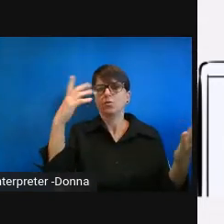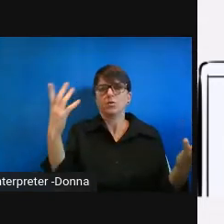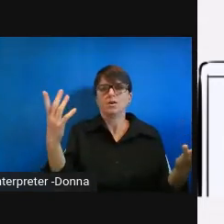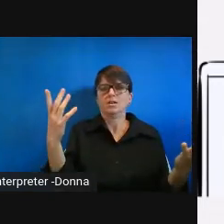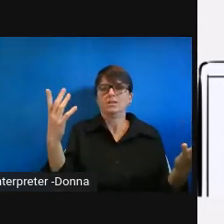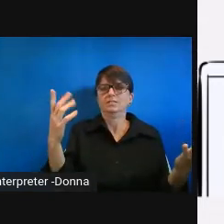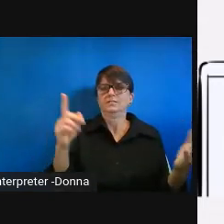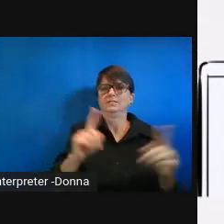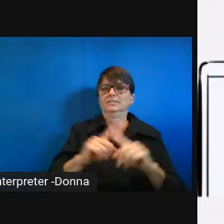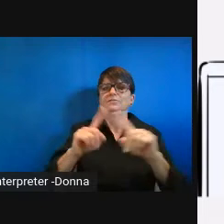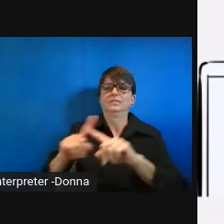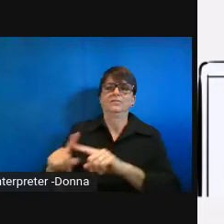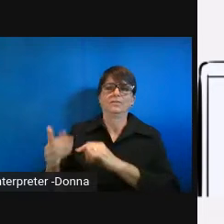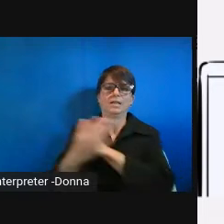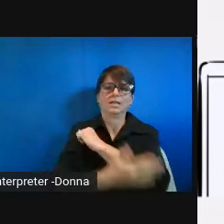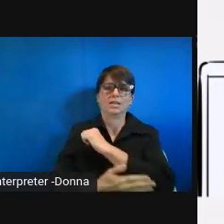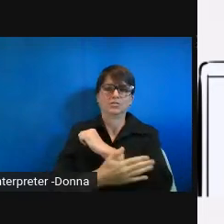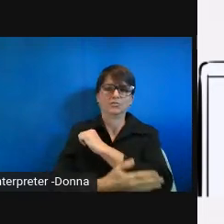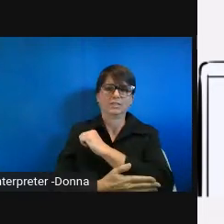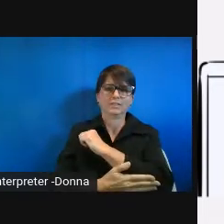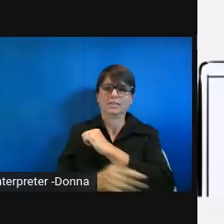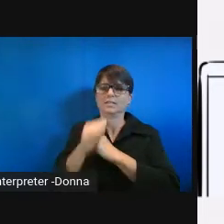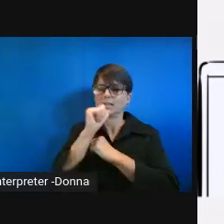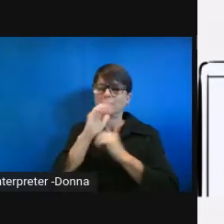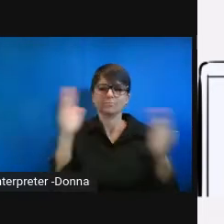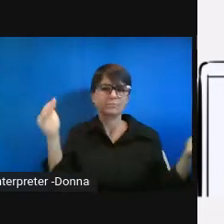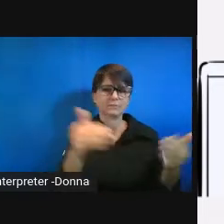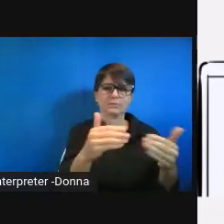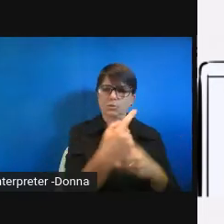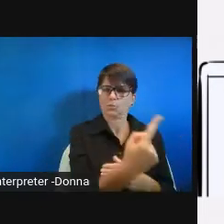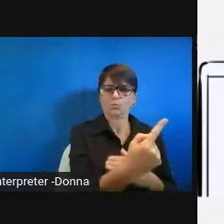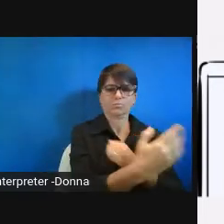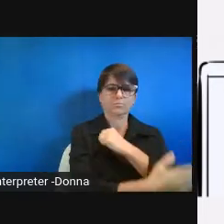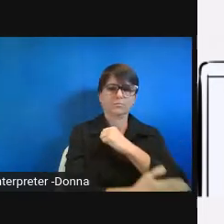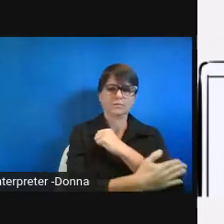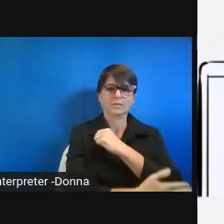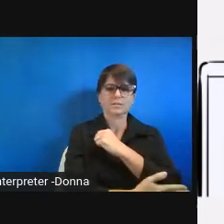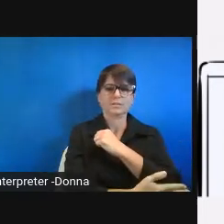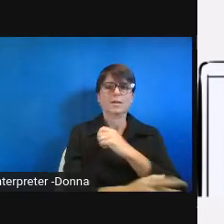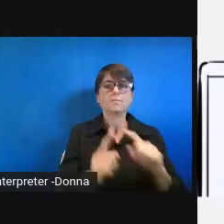Some of the generation provide source code but you need to run and the host this tool somewhere.